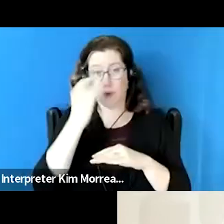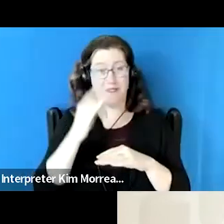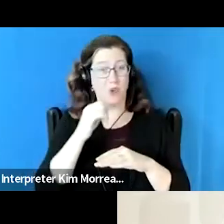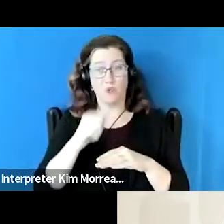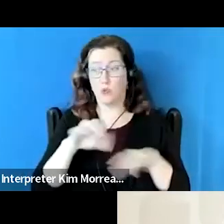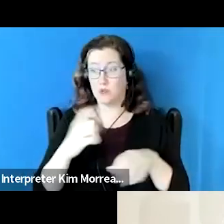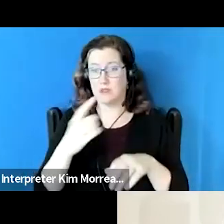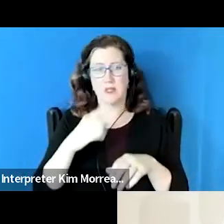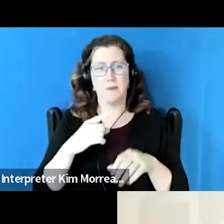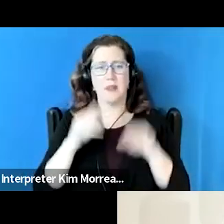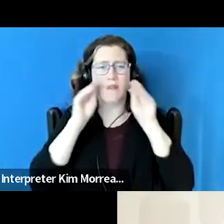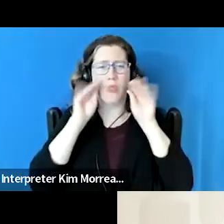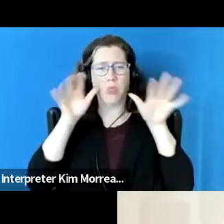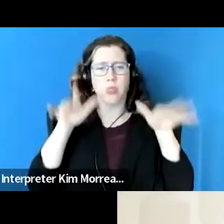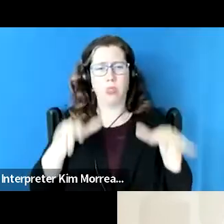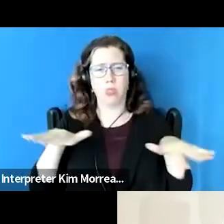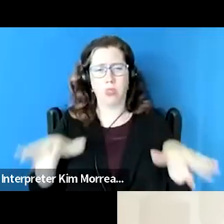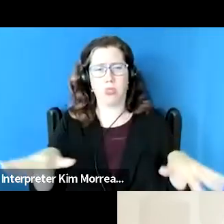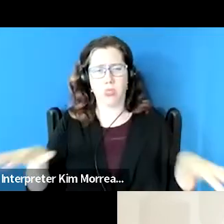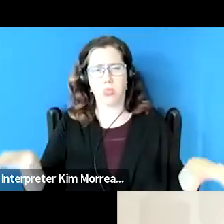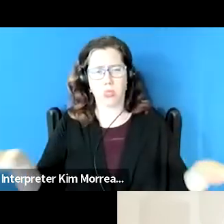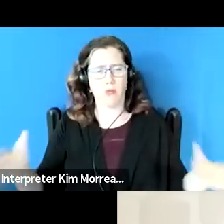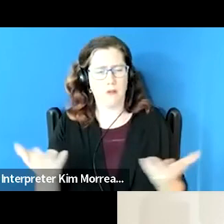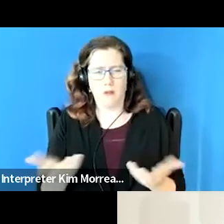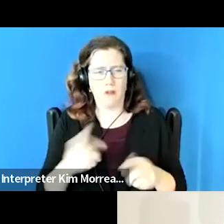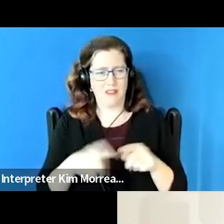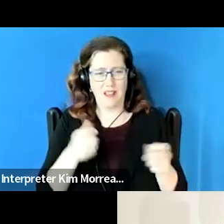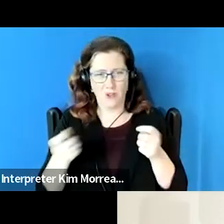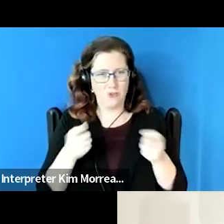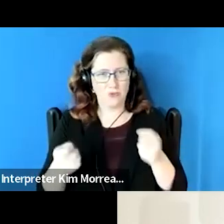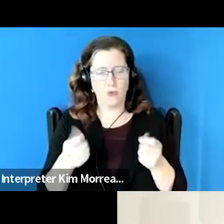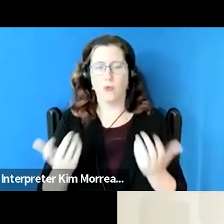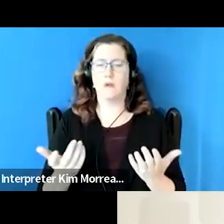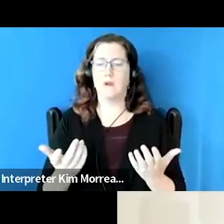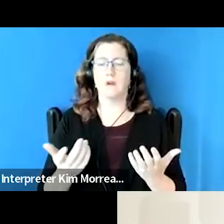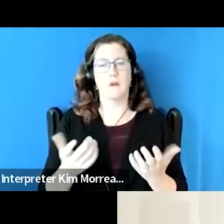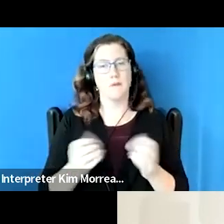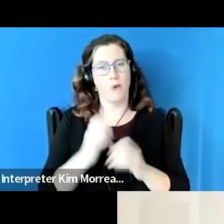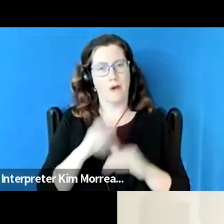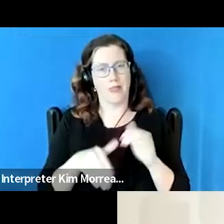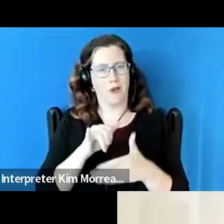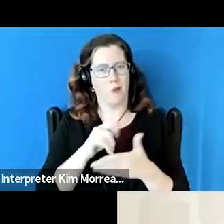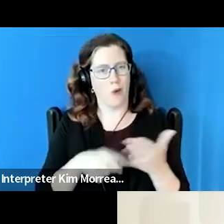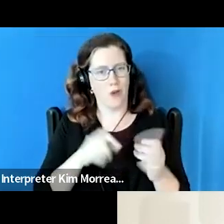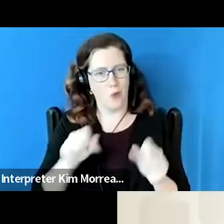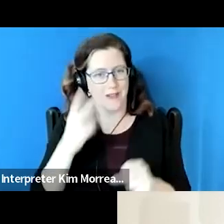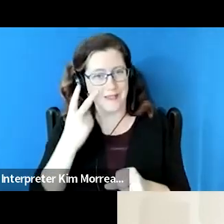it's oozing out, like whether you want it to or not. And in ways that you don't even foresee. So we've gotta figure out ways to, like,